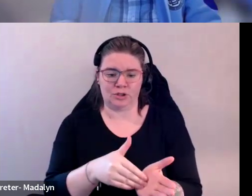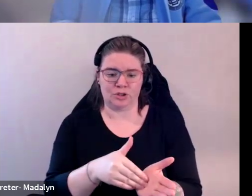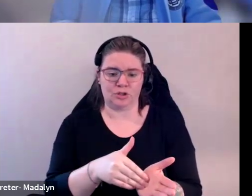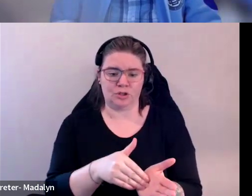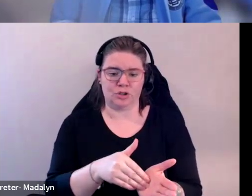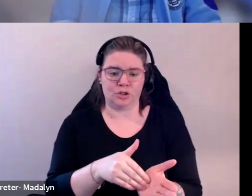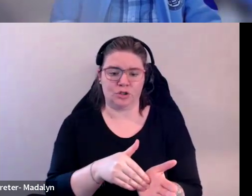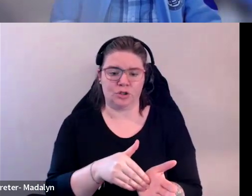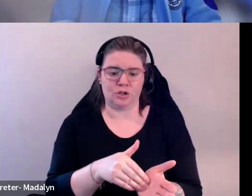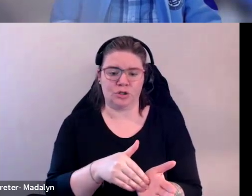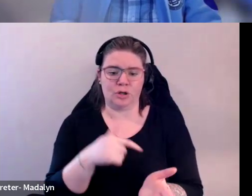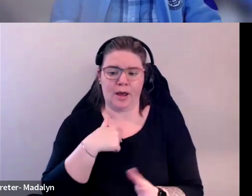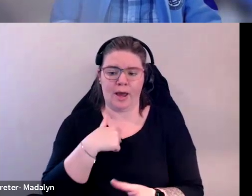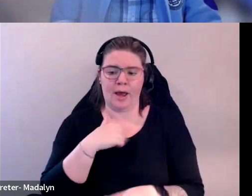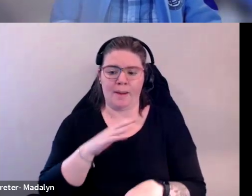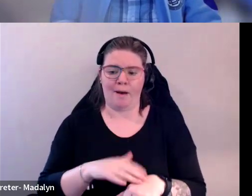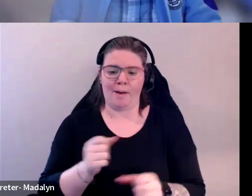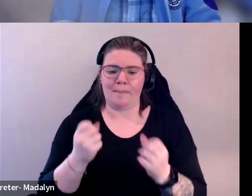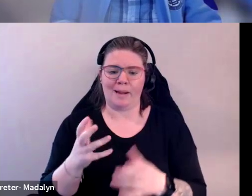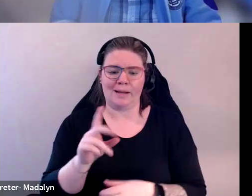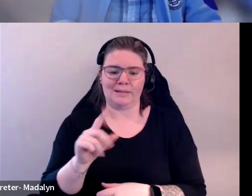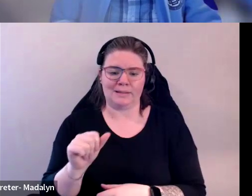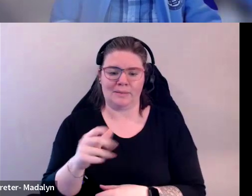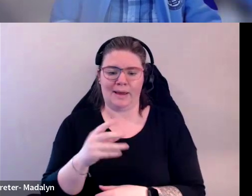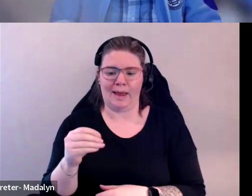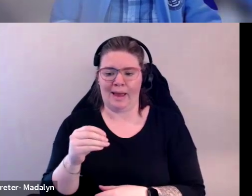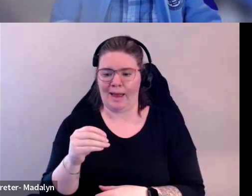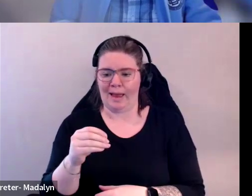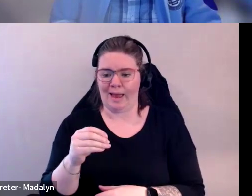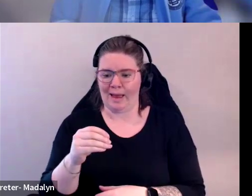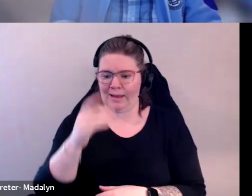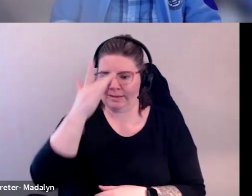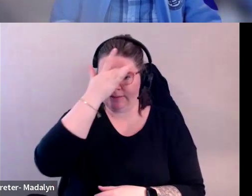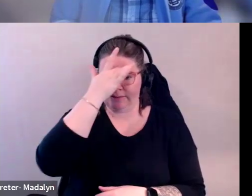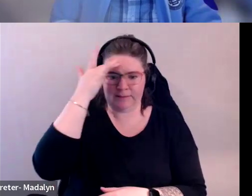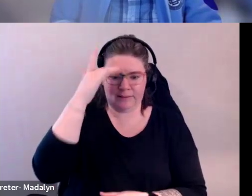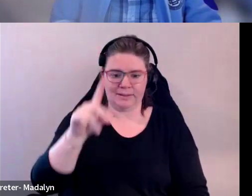Don Posh: bunch of disability and dementia councils for 4 counties.